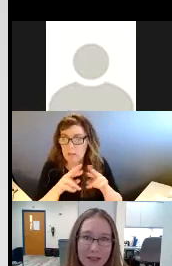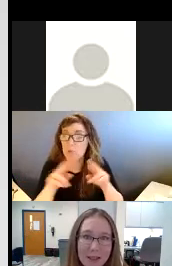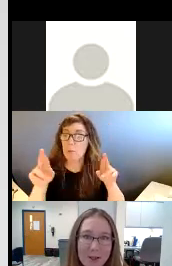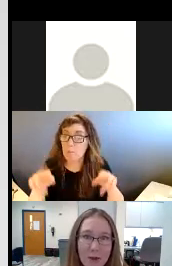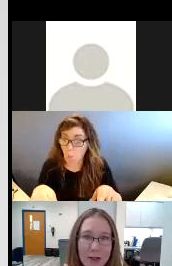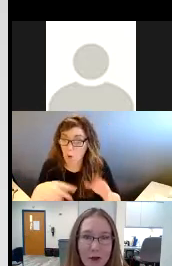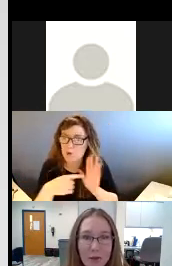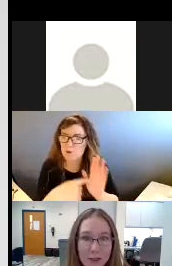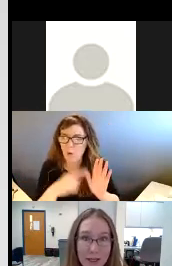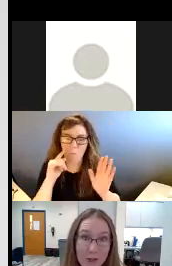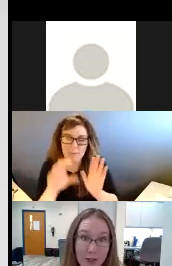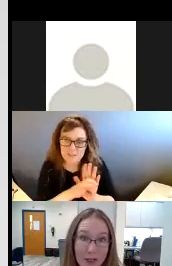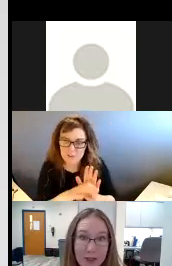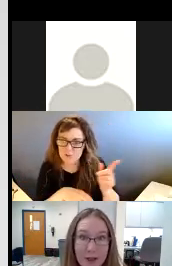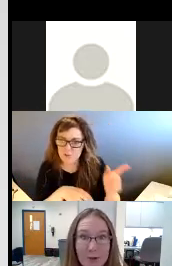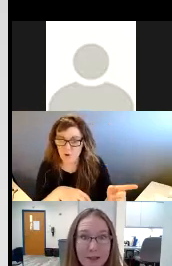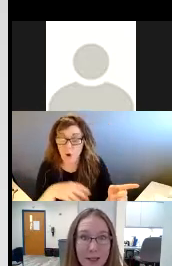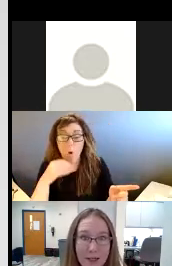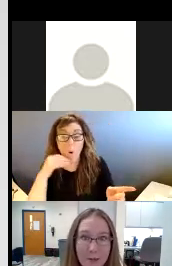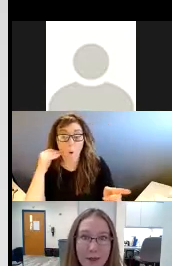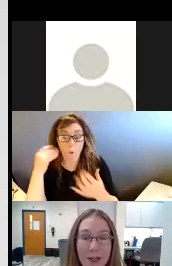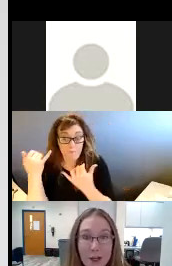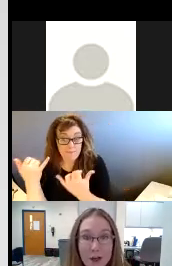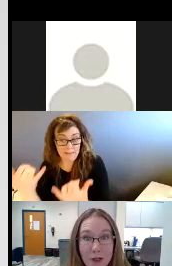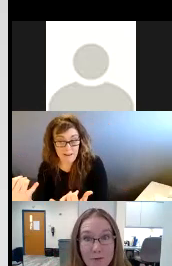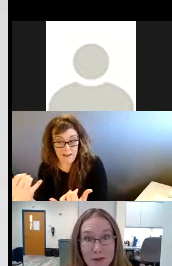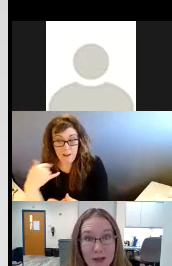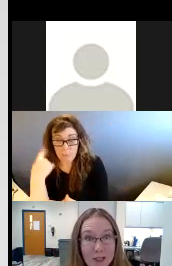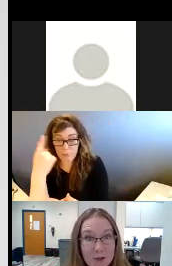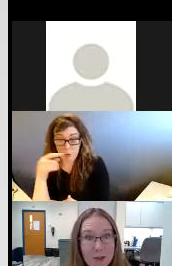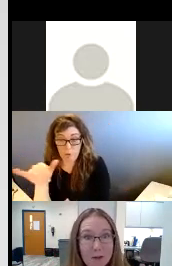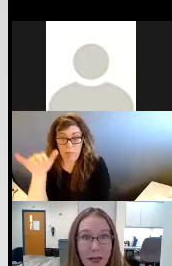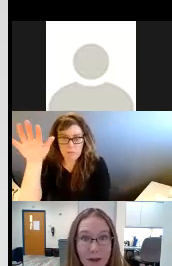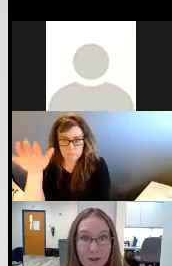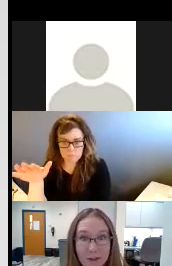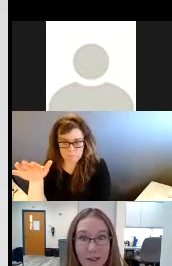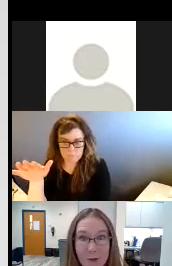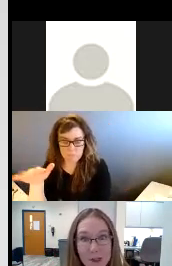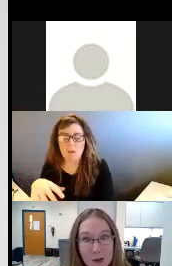THIS IS HOW YOUR HOME LOOKS LIKE. HERE IS HOW WE WILL SET I UP. YOU WILL HAVE TO TRANSFER TO YOUR LEFT, WHICH IS